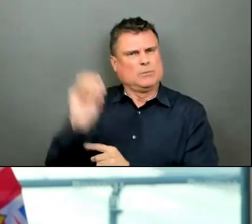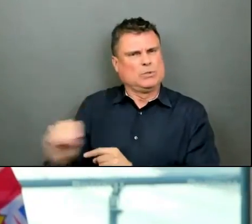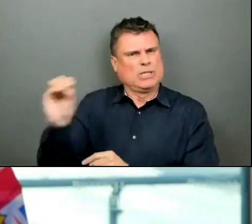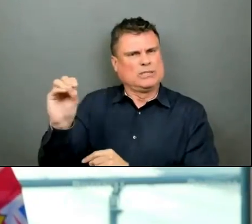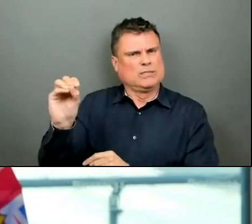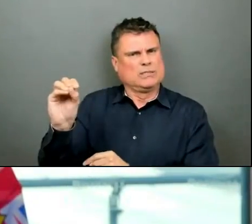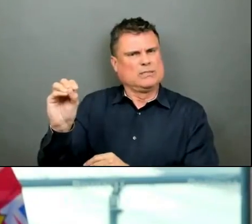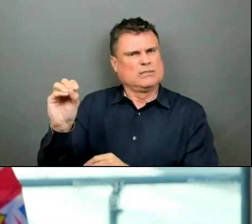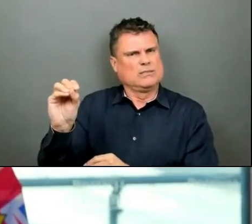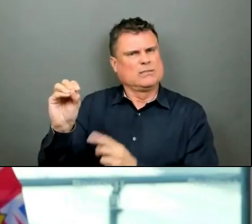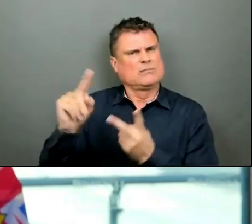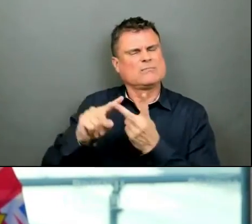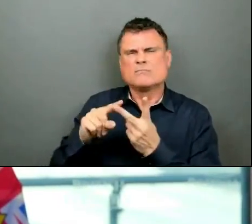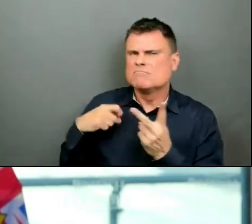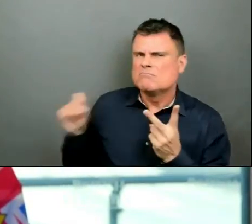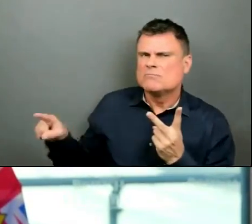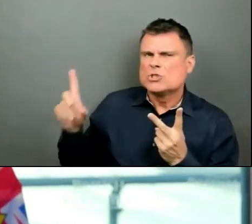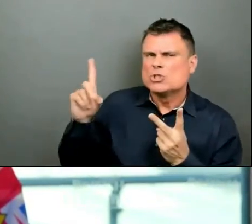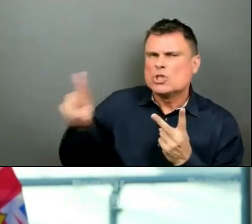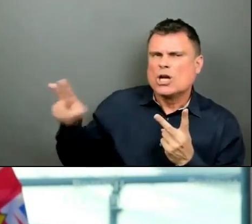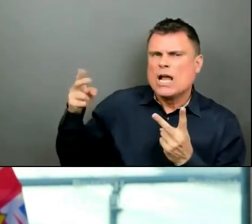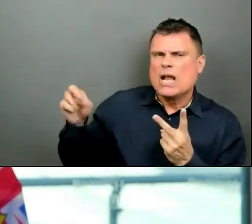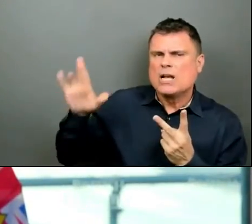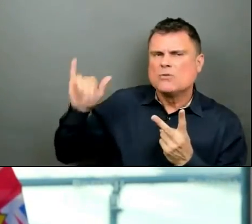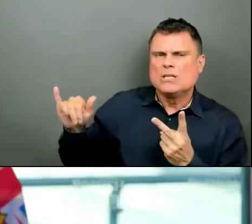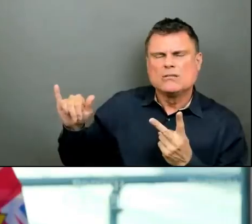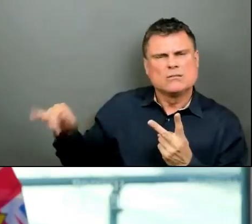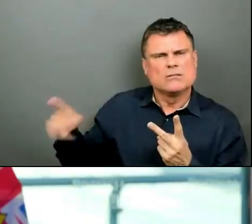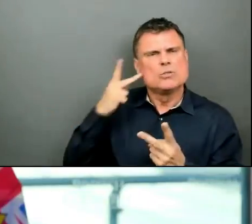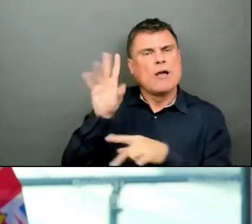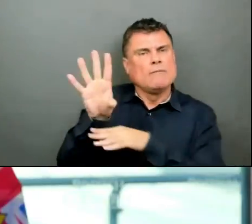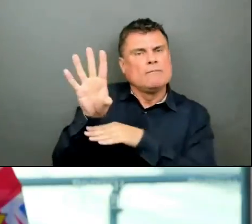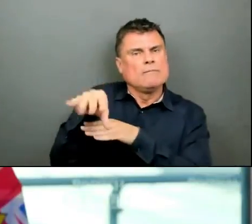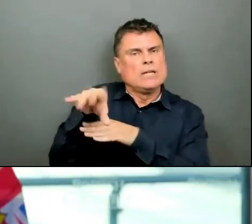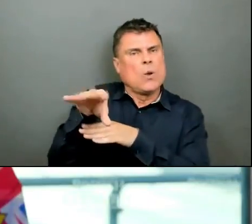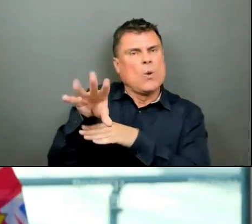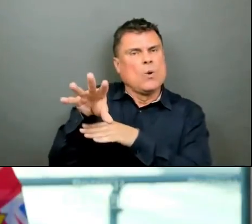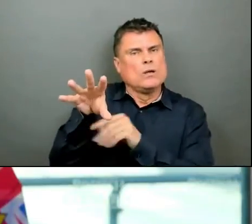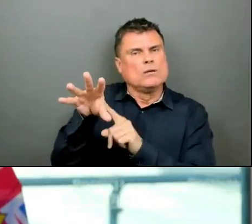the minister, that local